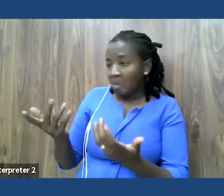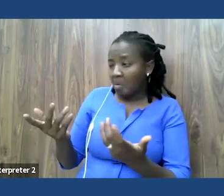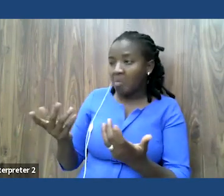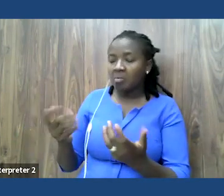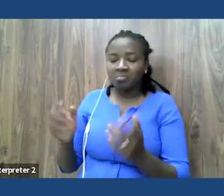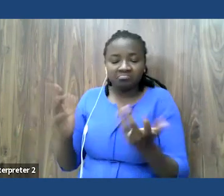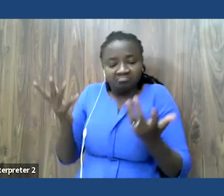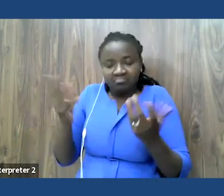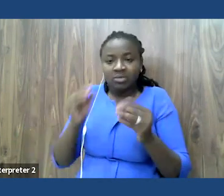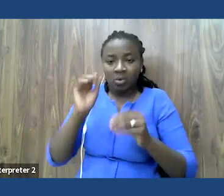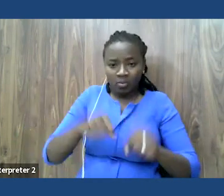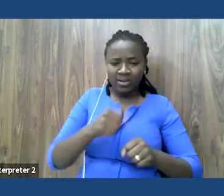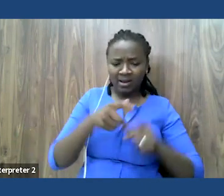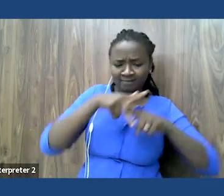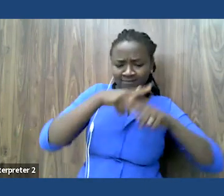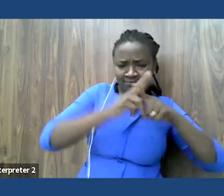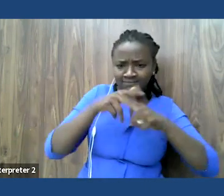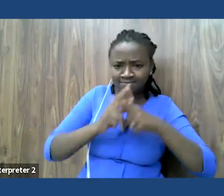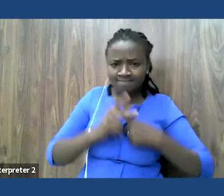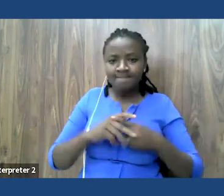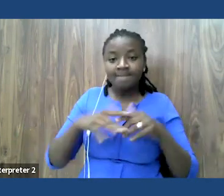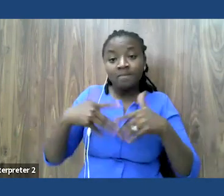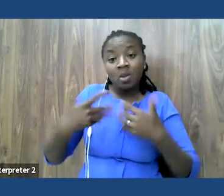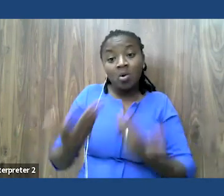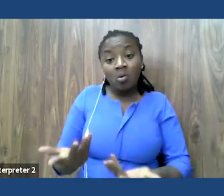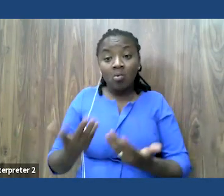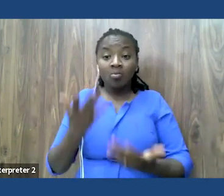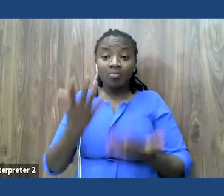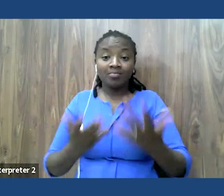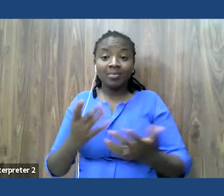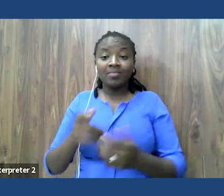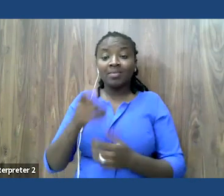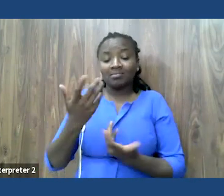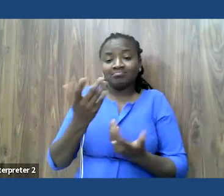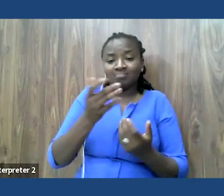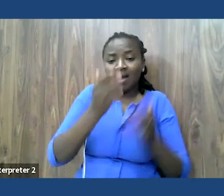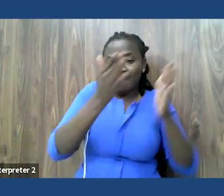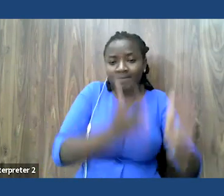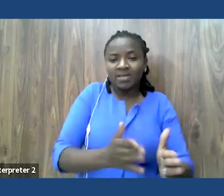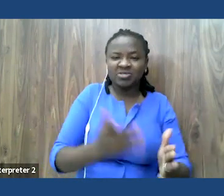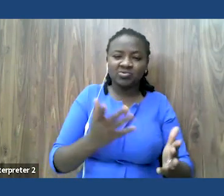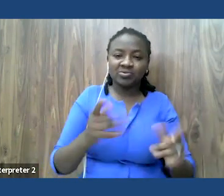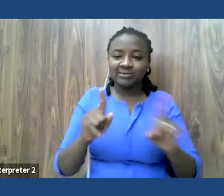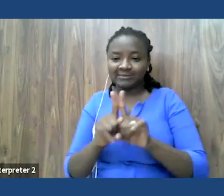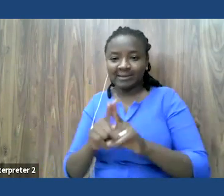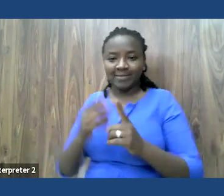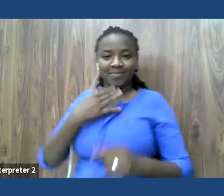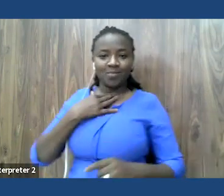In one of the use cases, somebody actually wanted to design clothing for older people.